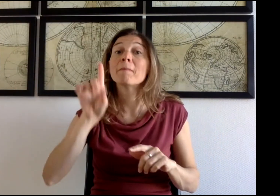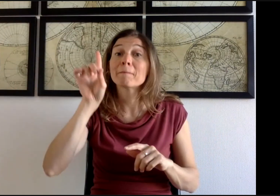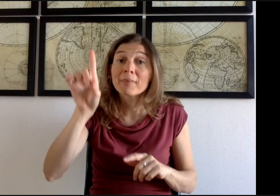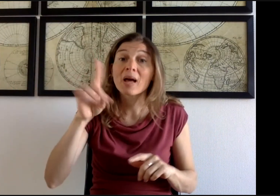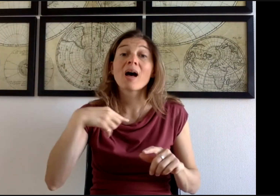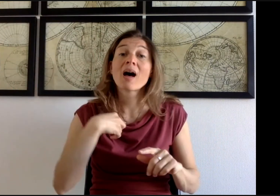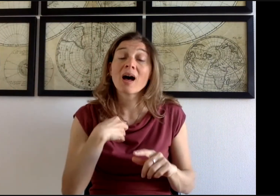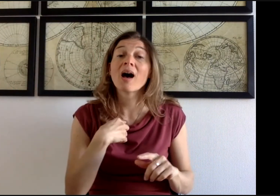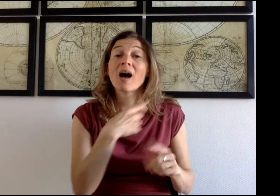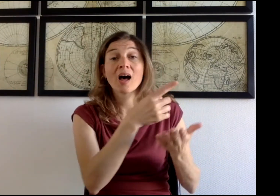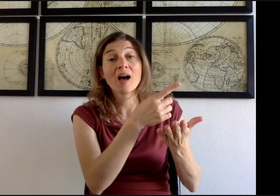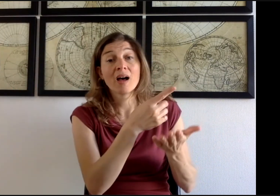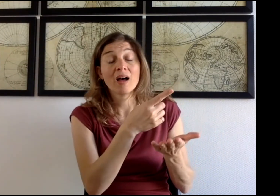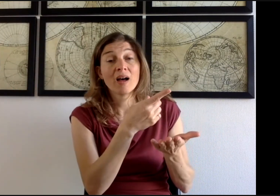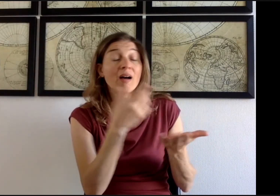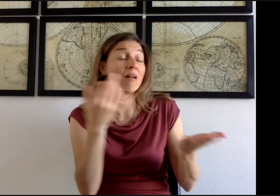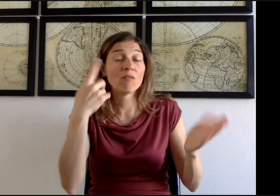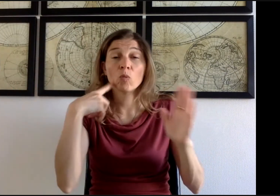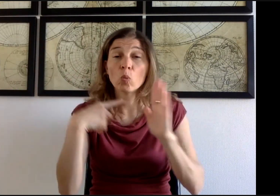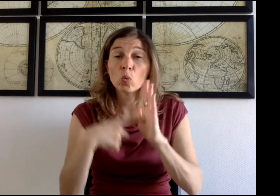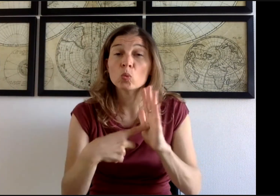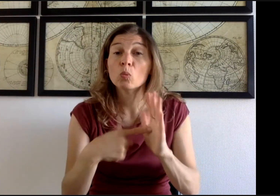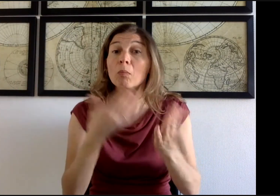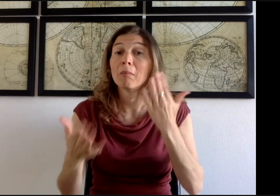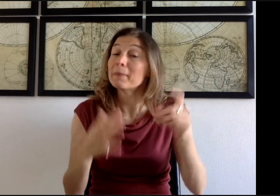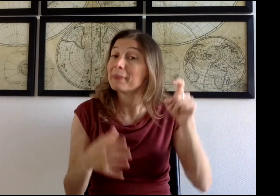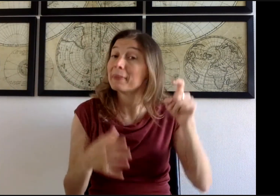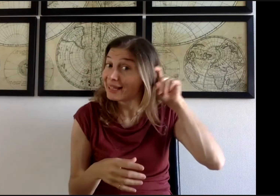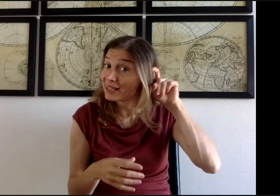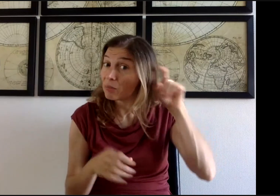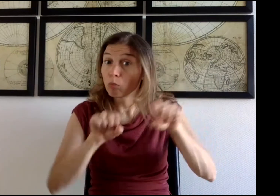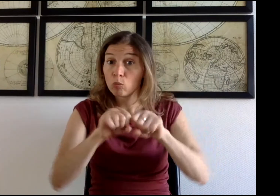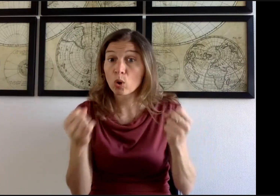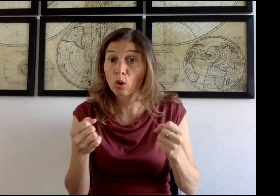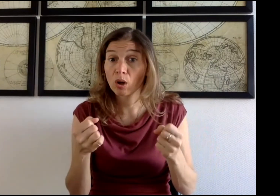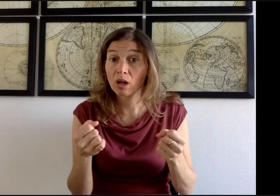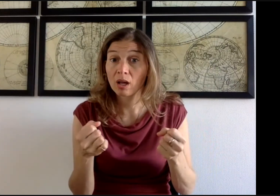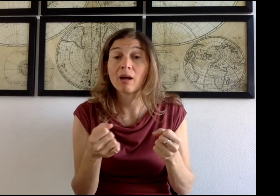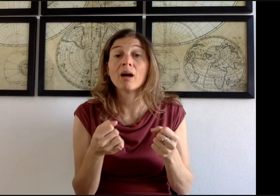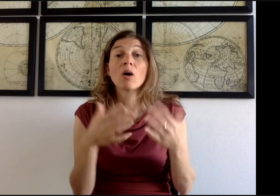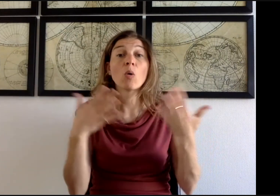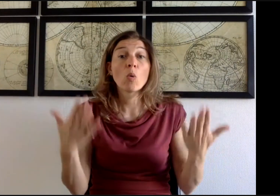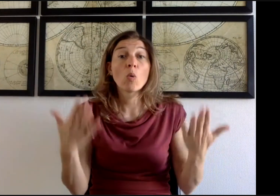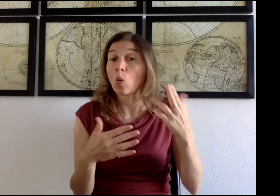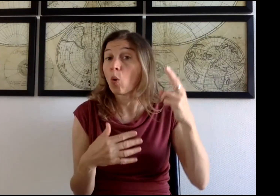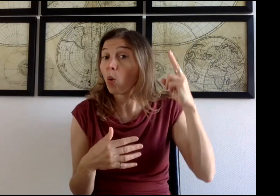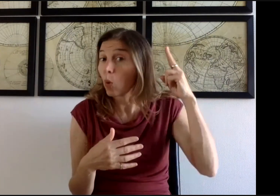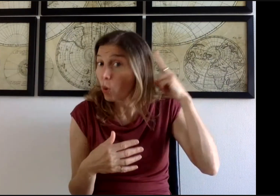For example, when your hearing aid or your Cochlear implant is broken.